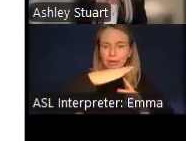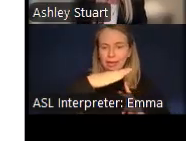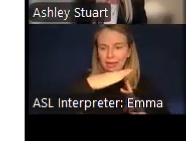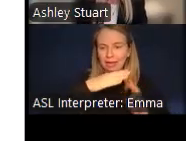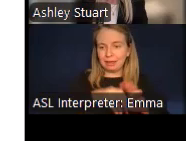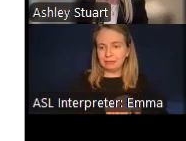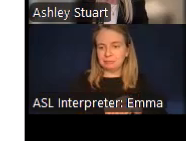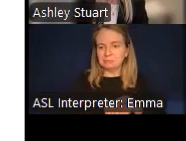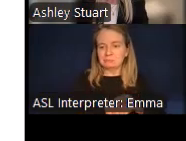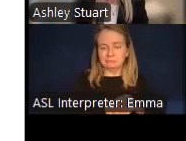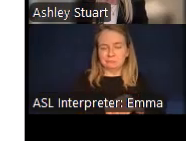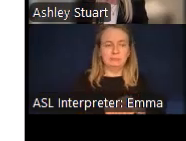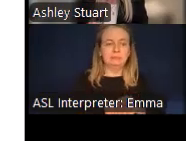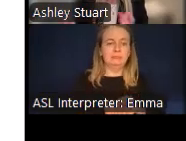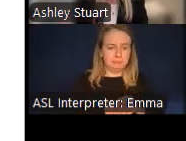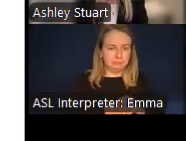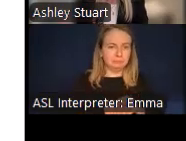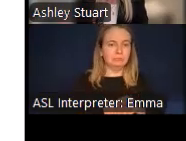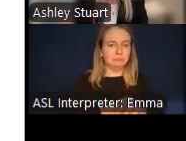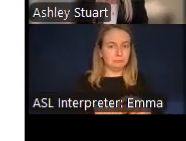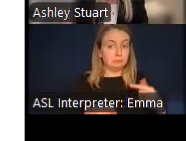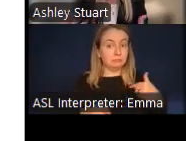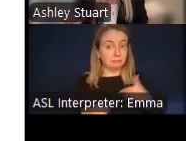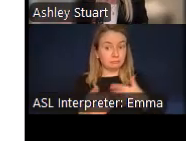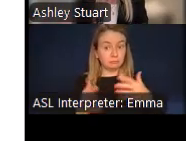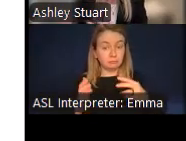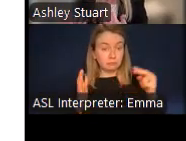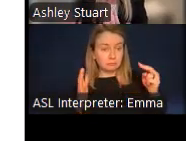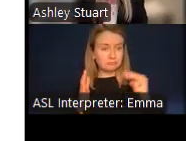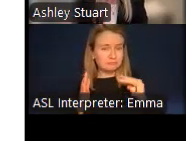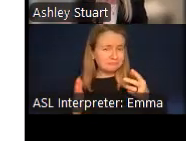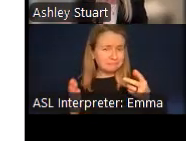And then we also want to look at what happens when we attempt to